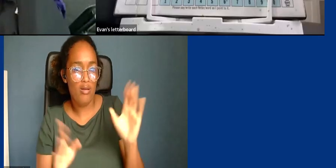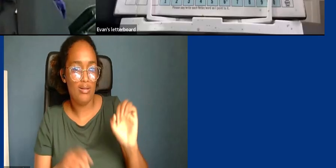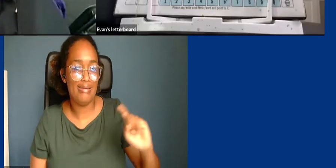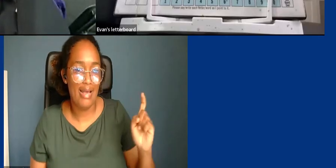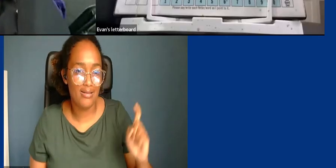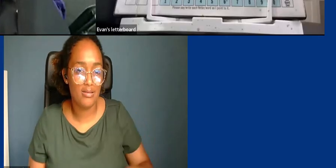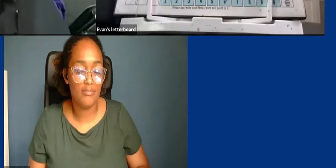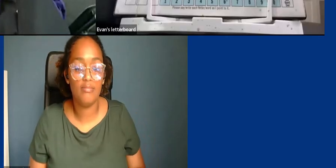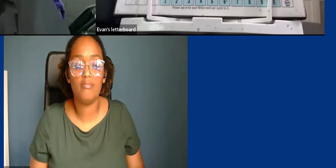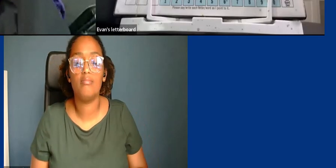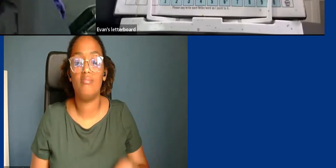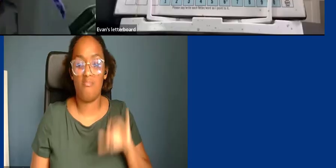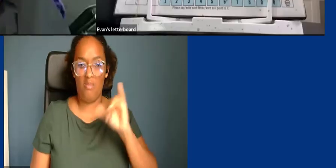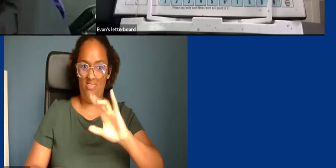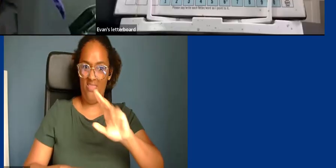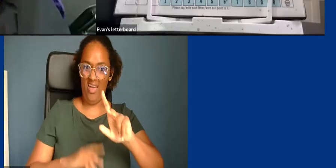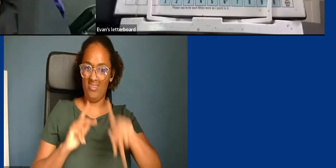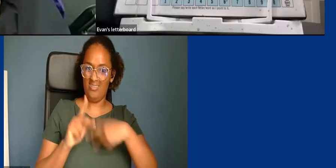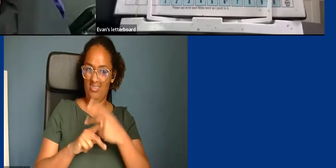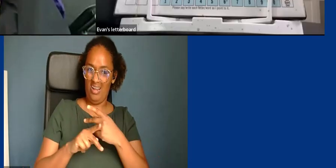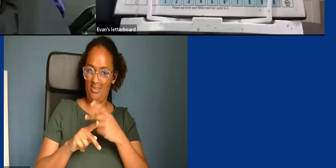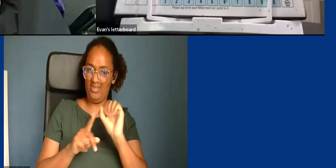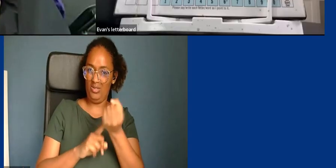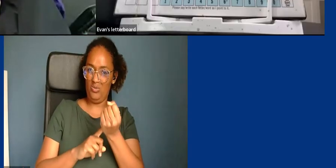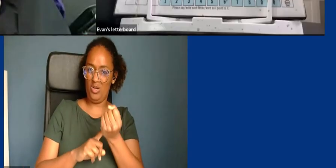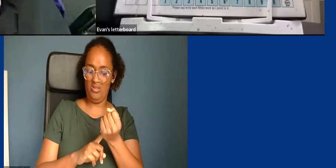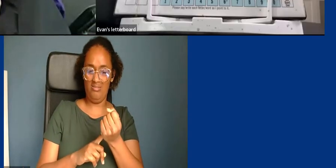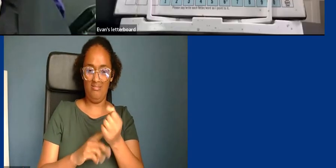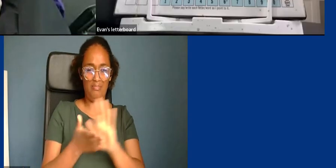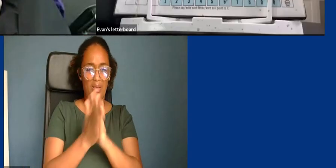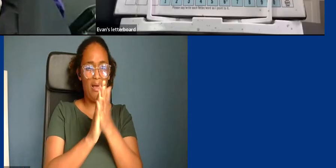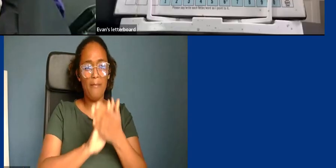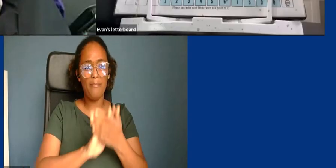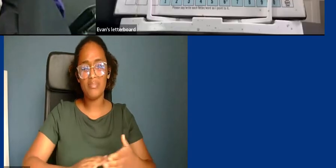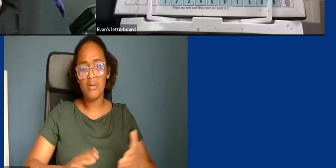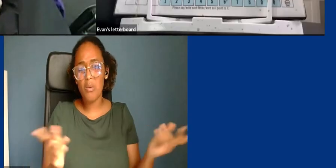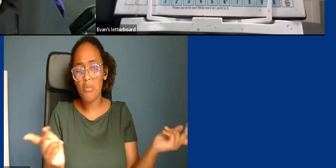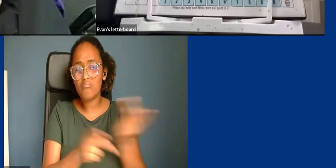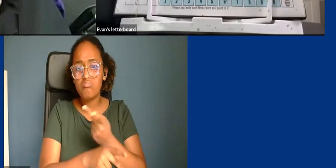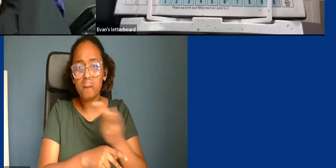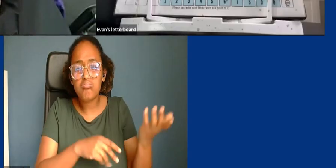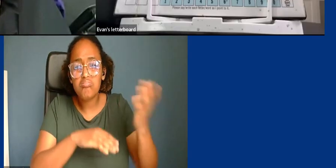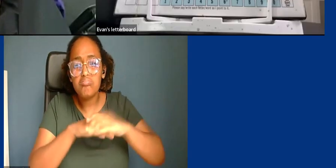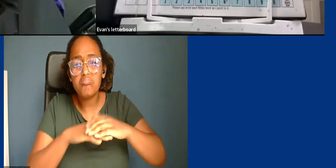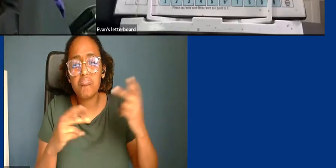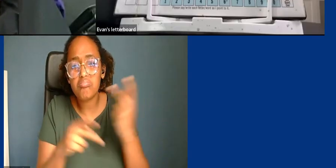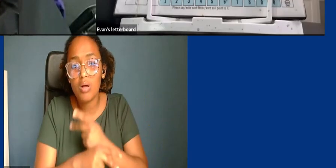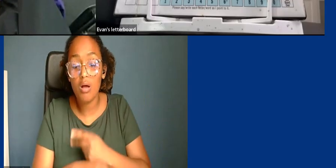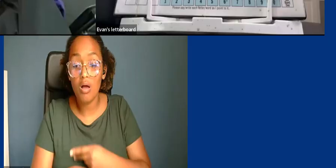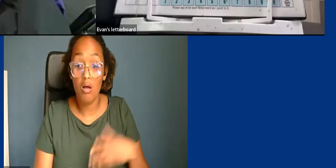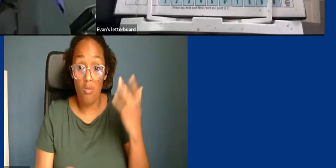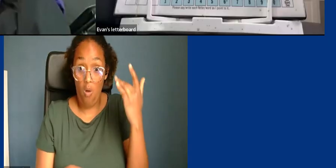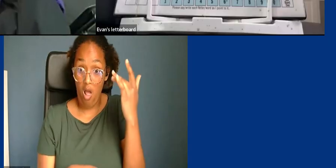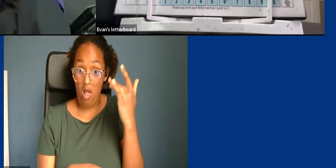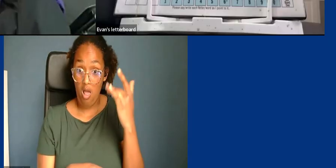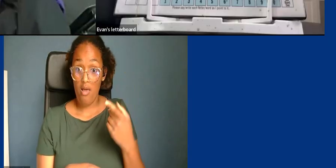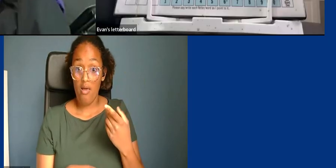Gabby is made worse by the fact that it is supposed to be the true and triumphant story of a person with a